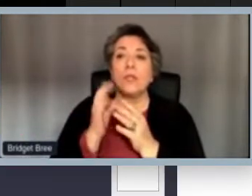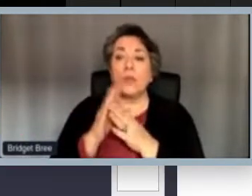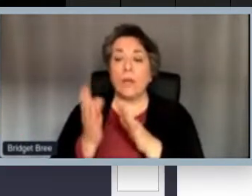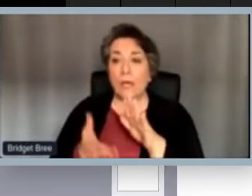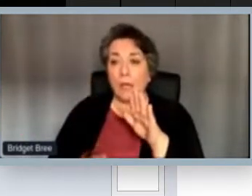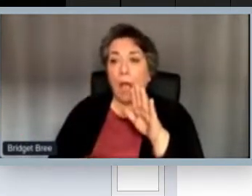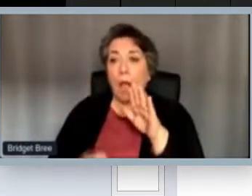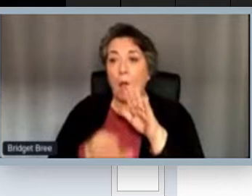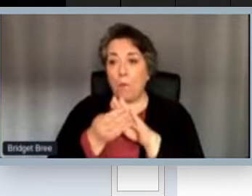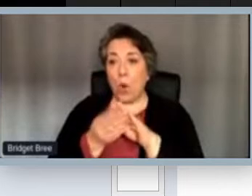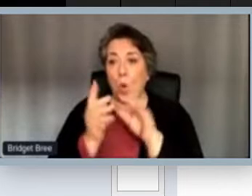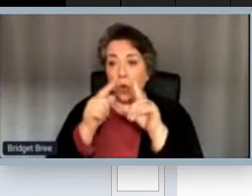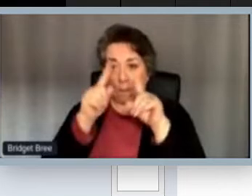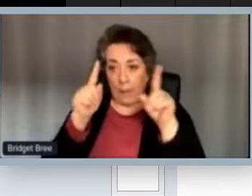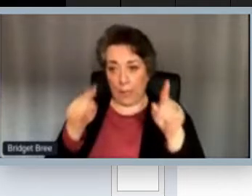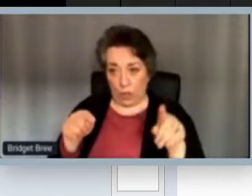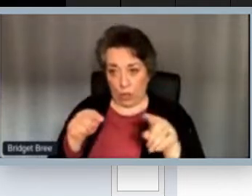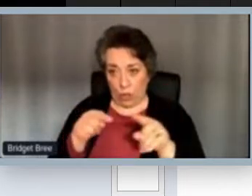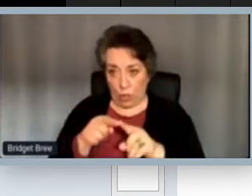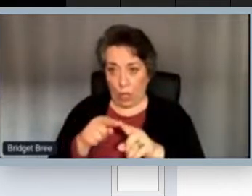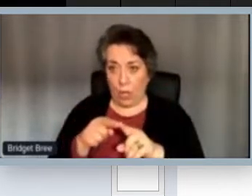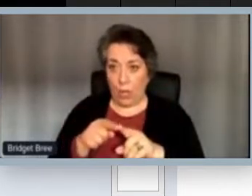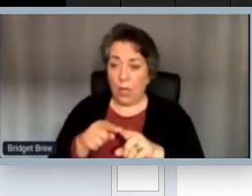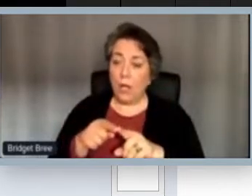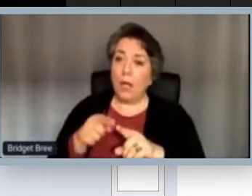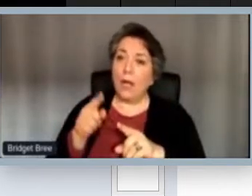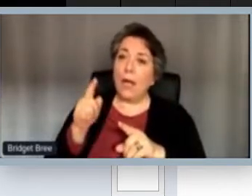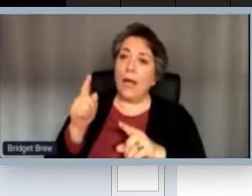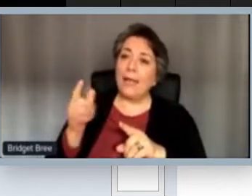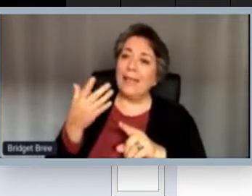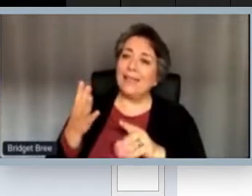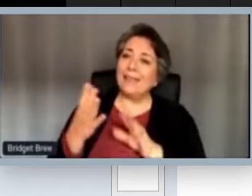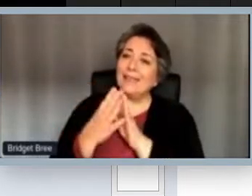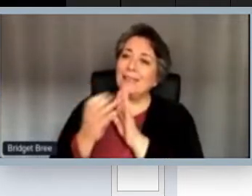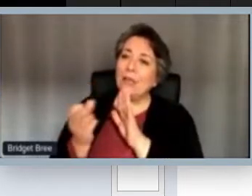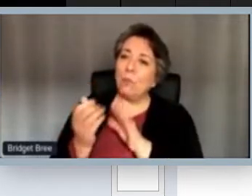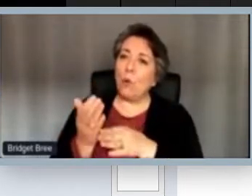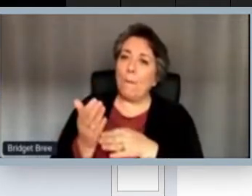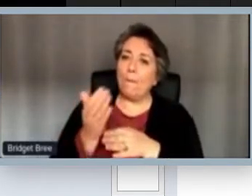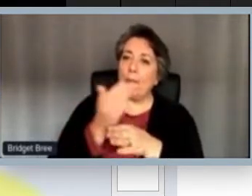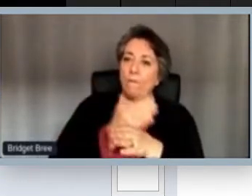It shows me here an example before and an example after.